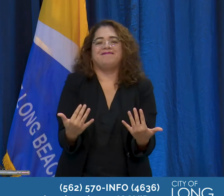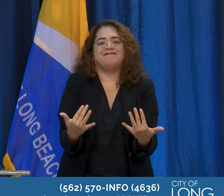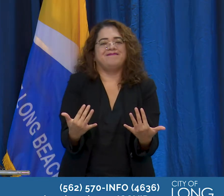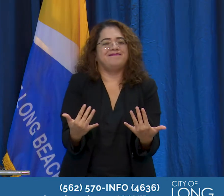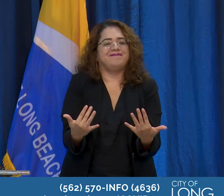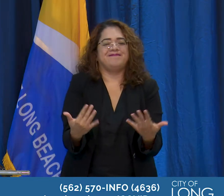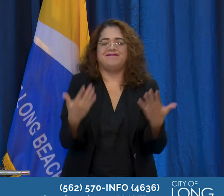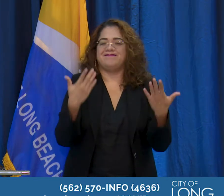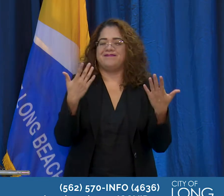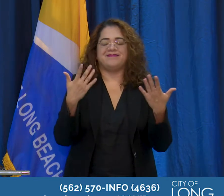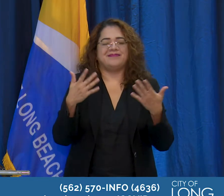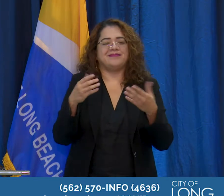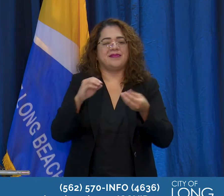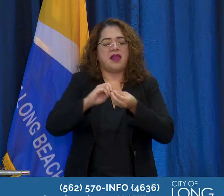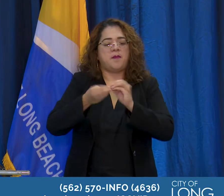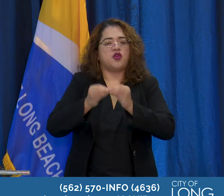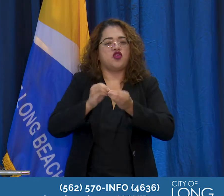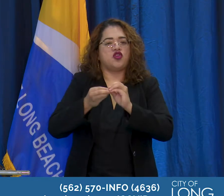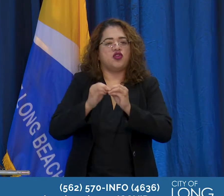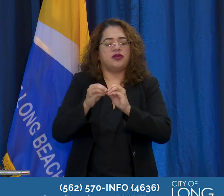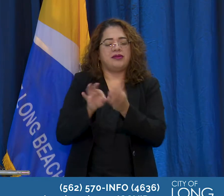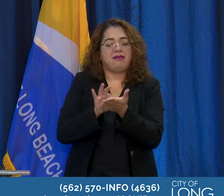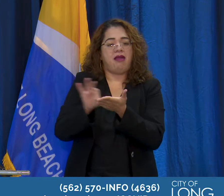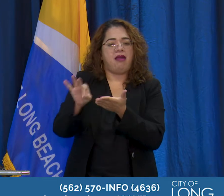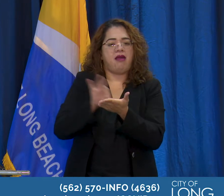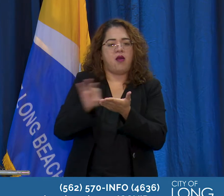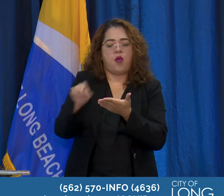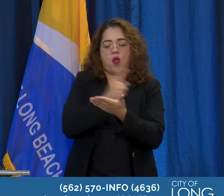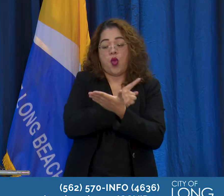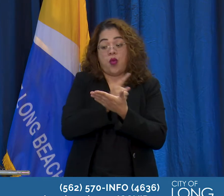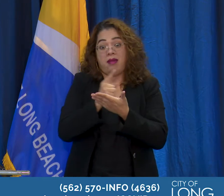see is this going to be a sustained rise?